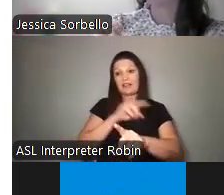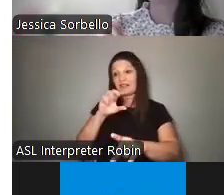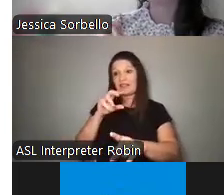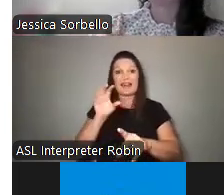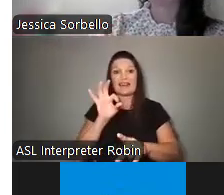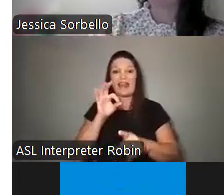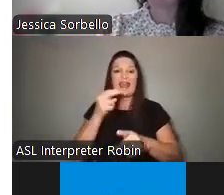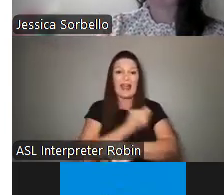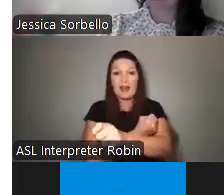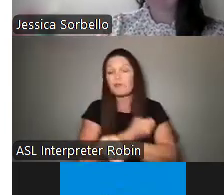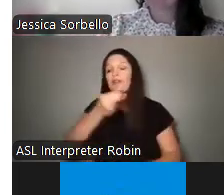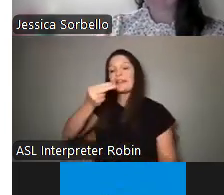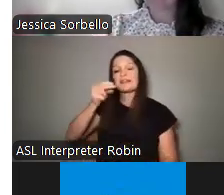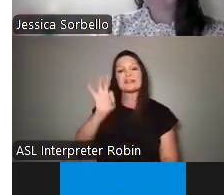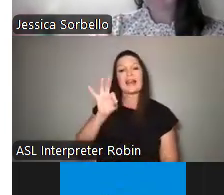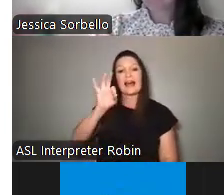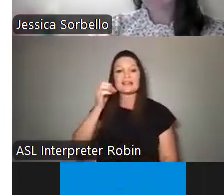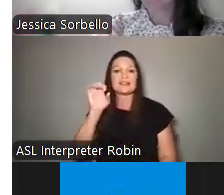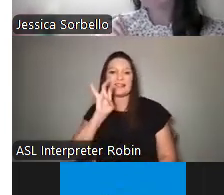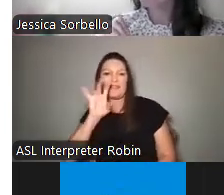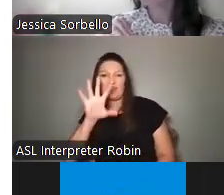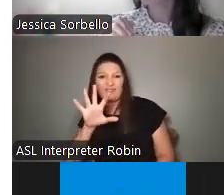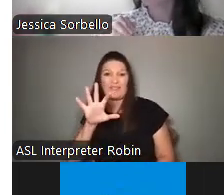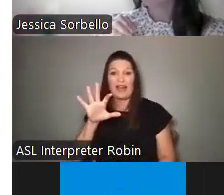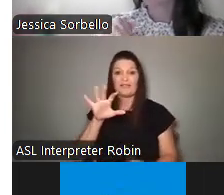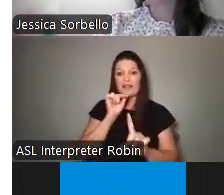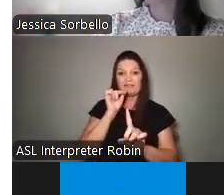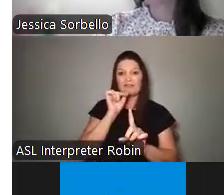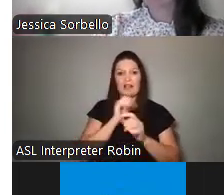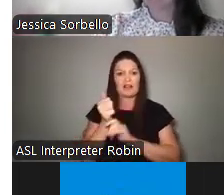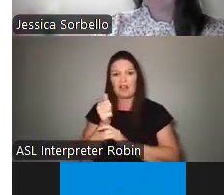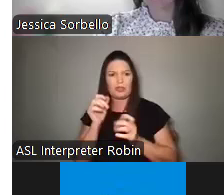these numbers